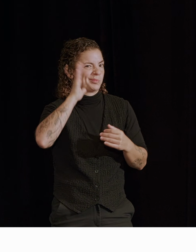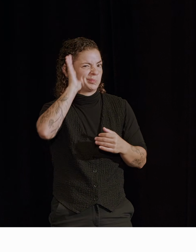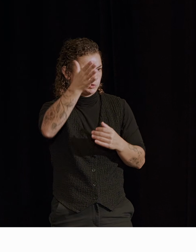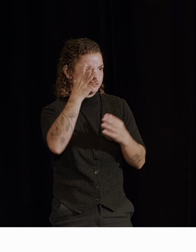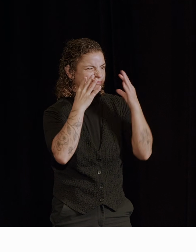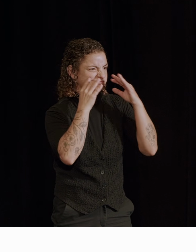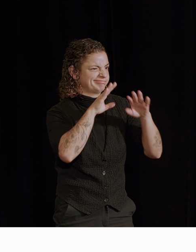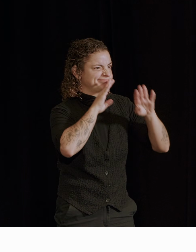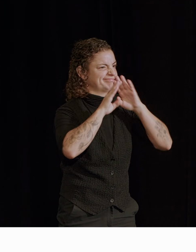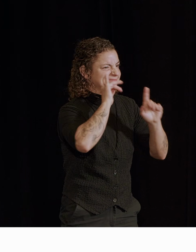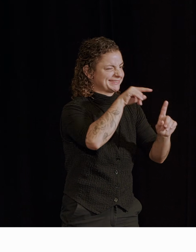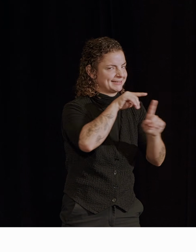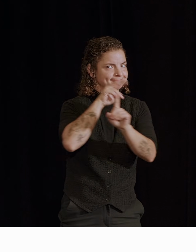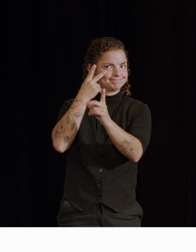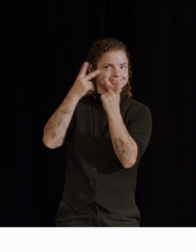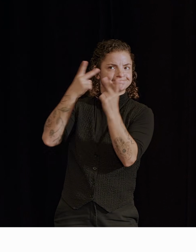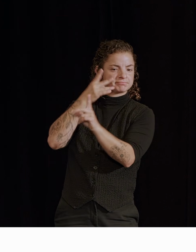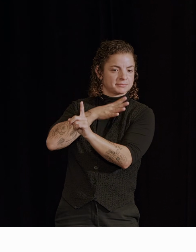And I'm using a side here.